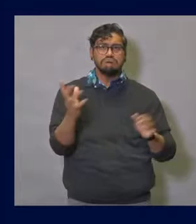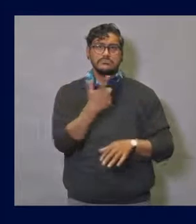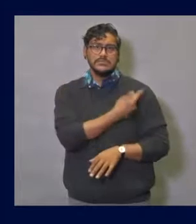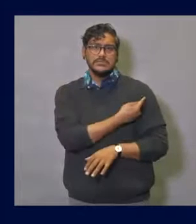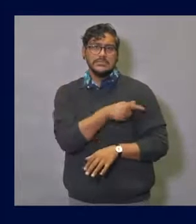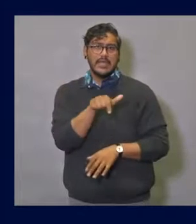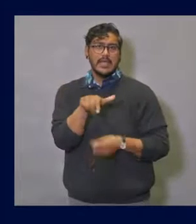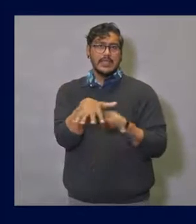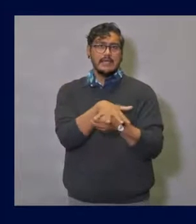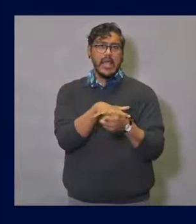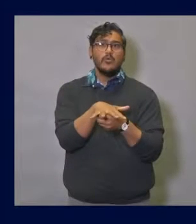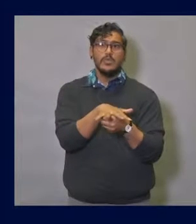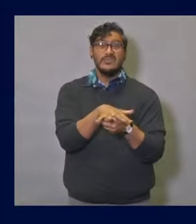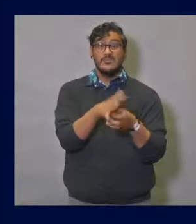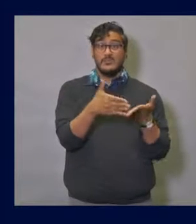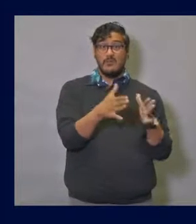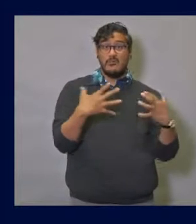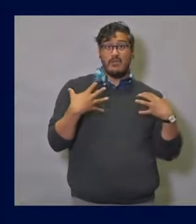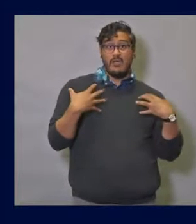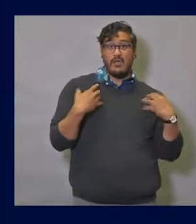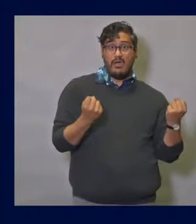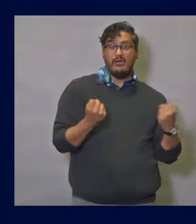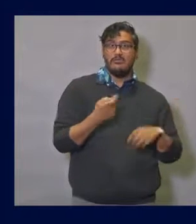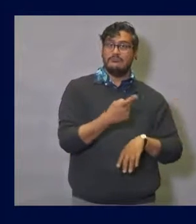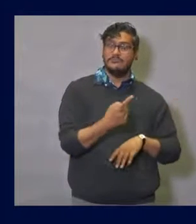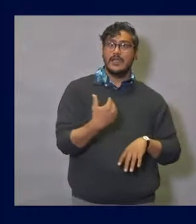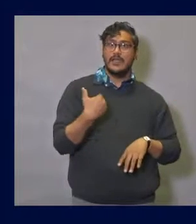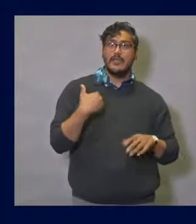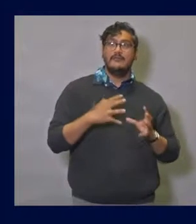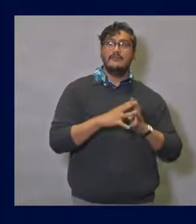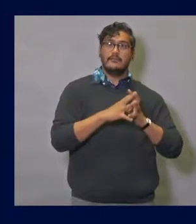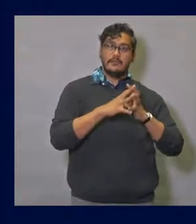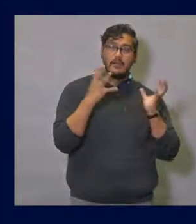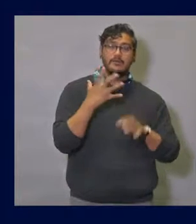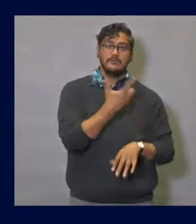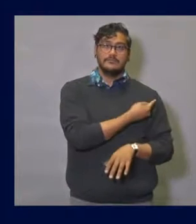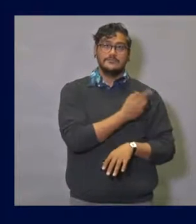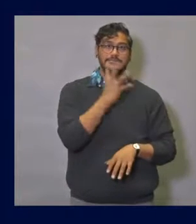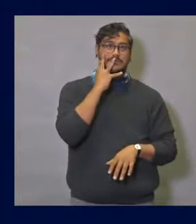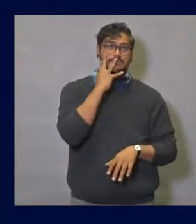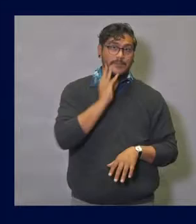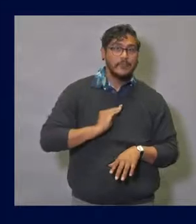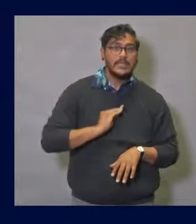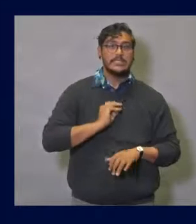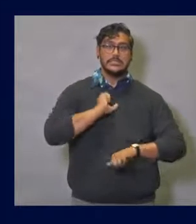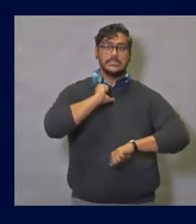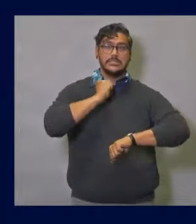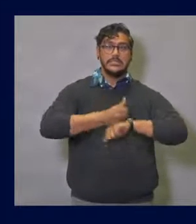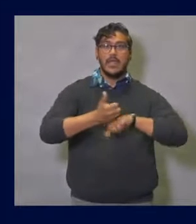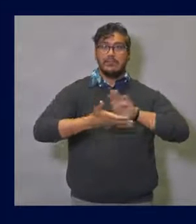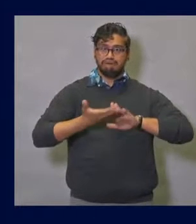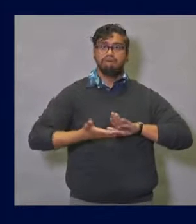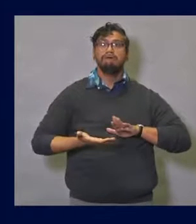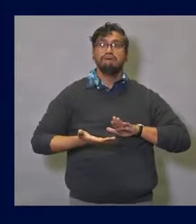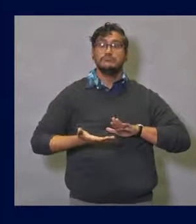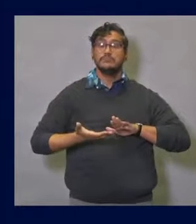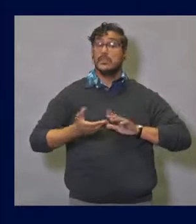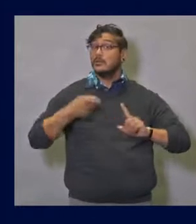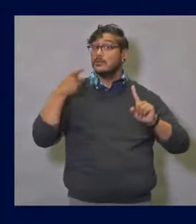EFFORTS IN OUR COUNTY.